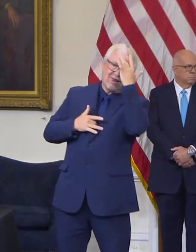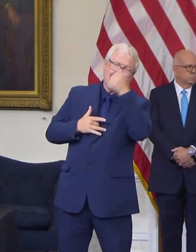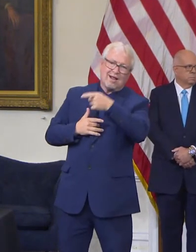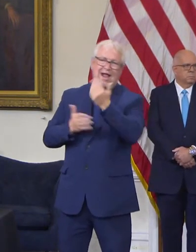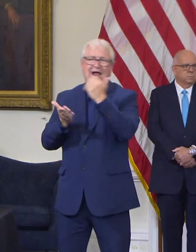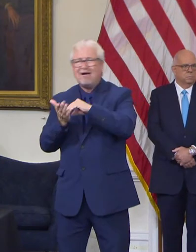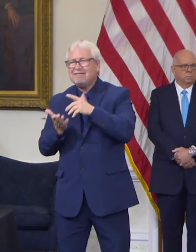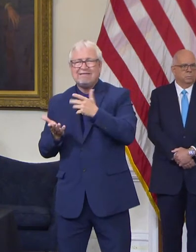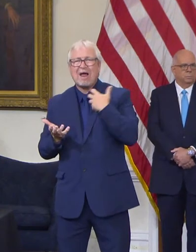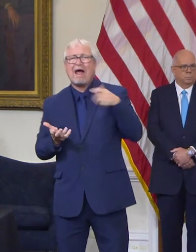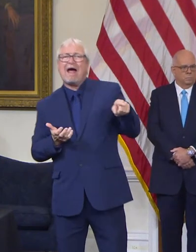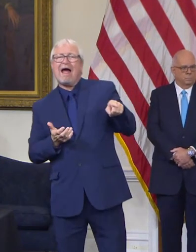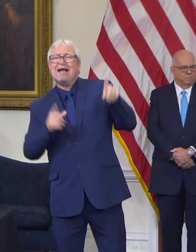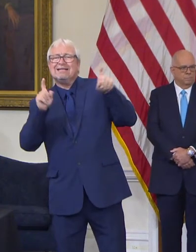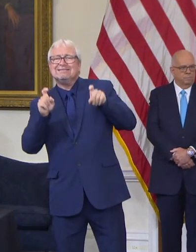Flu season starts this week.